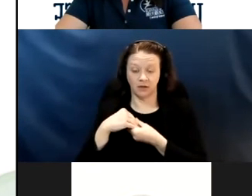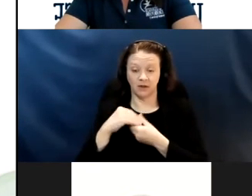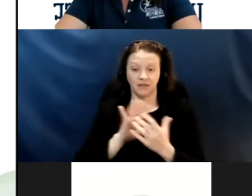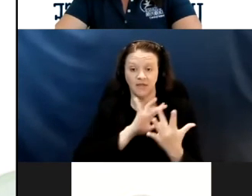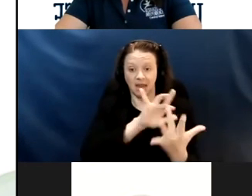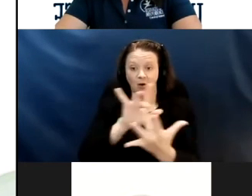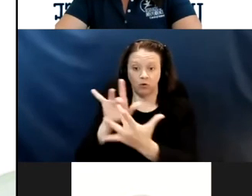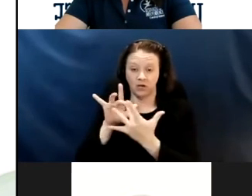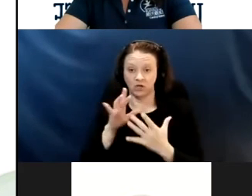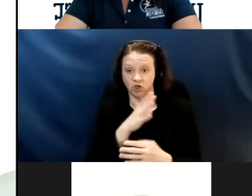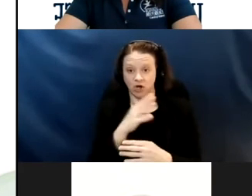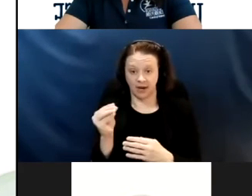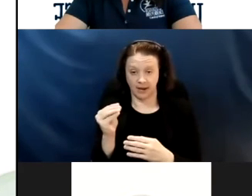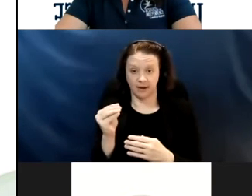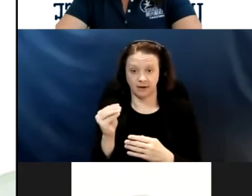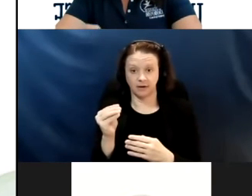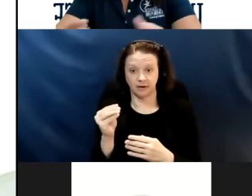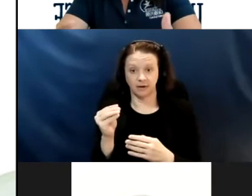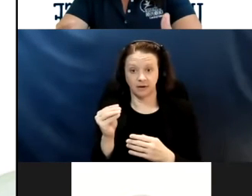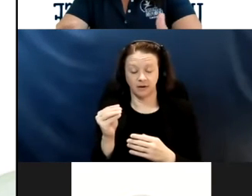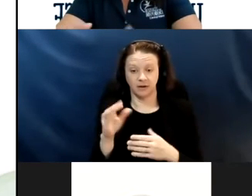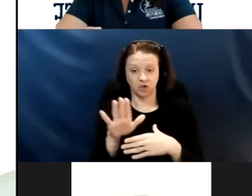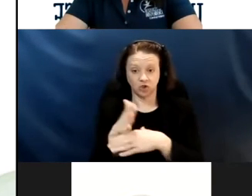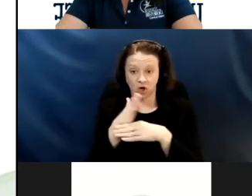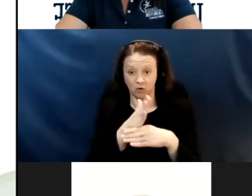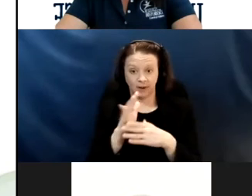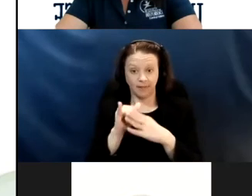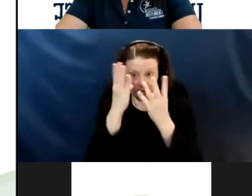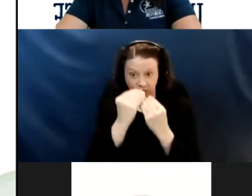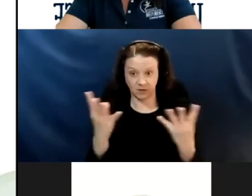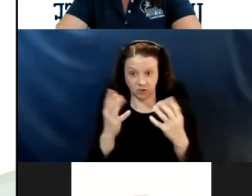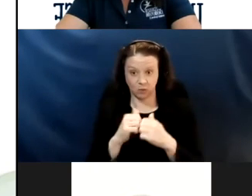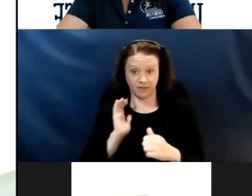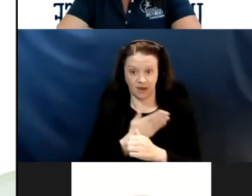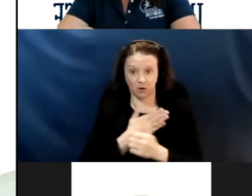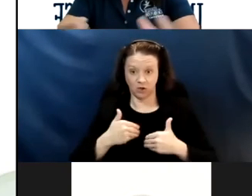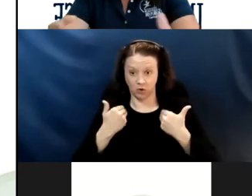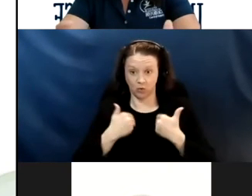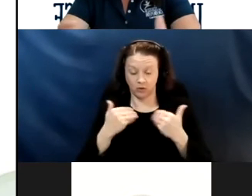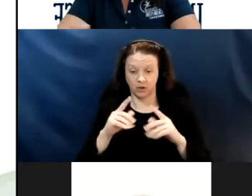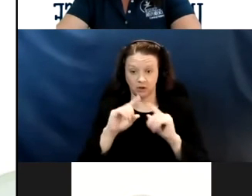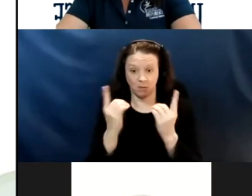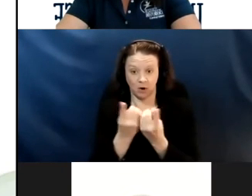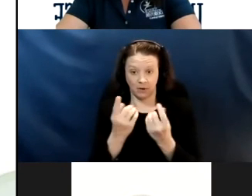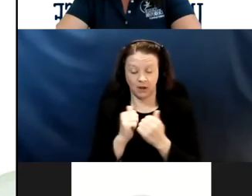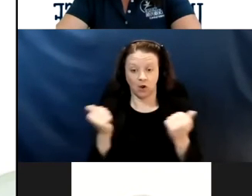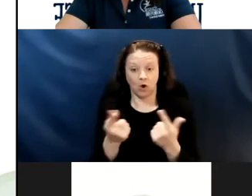and the sharing of the information with our youth department and all of our youth participants now